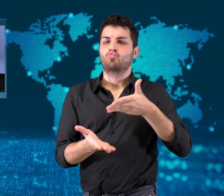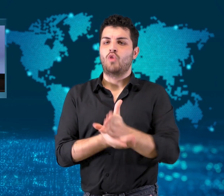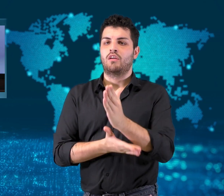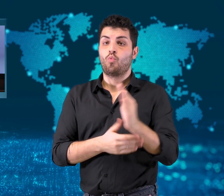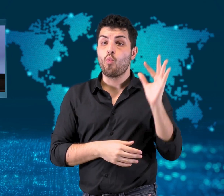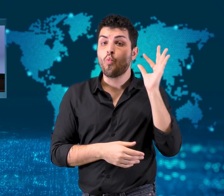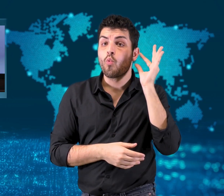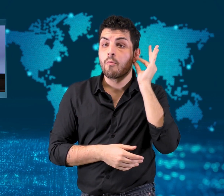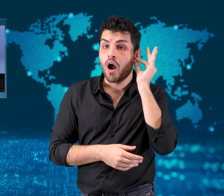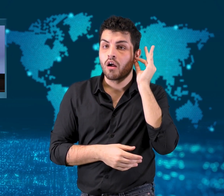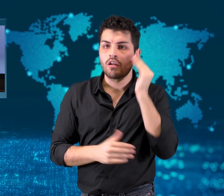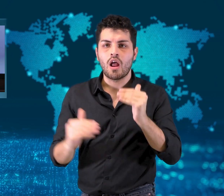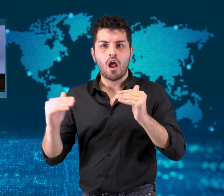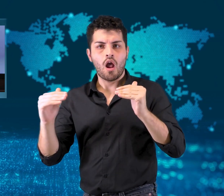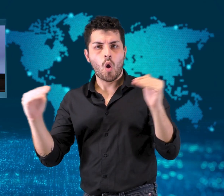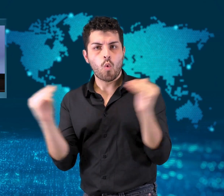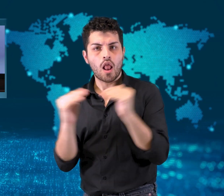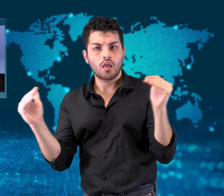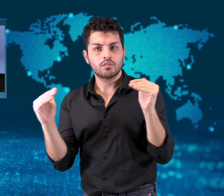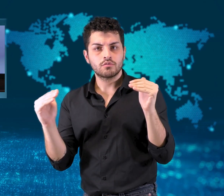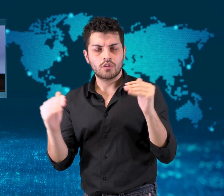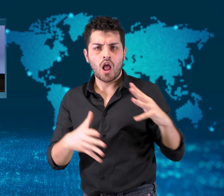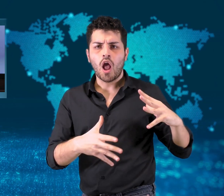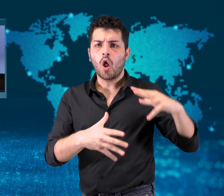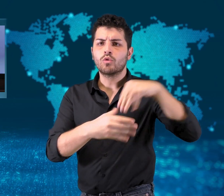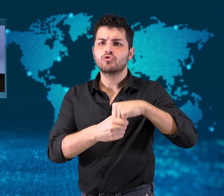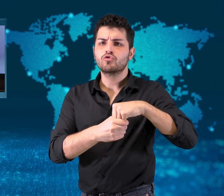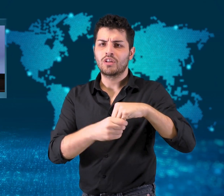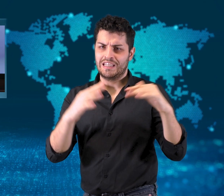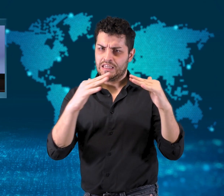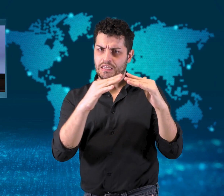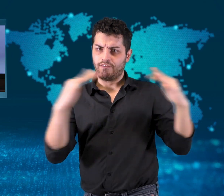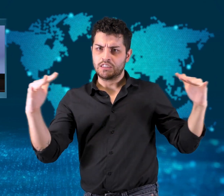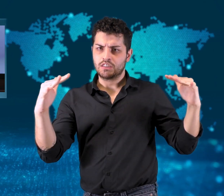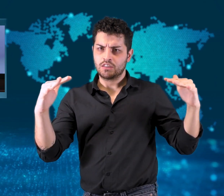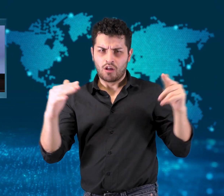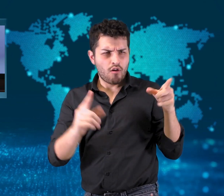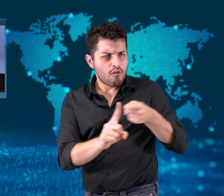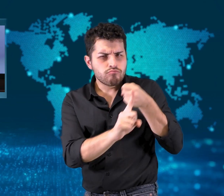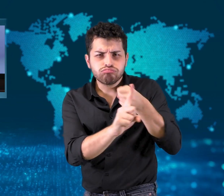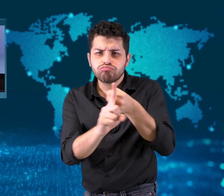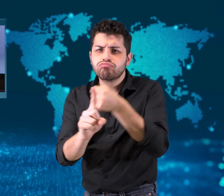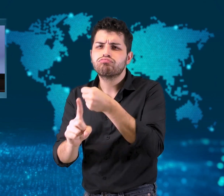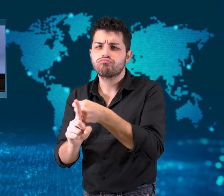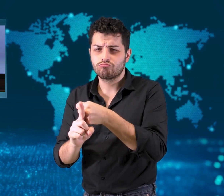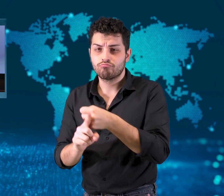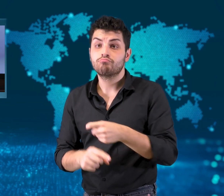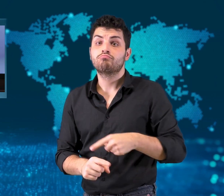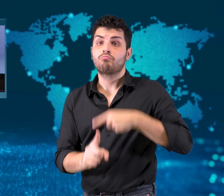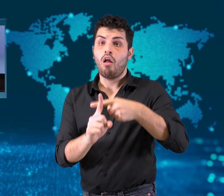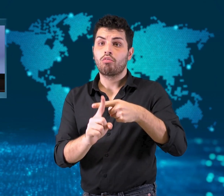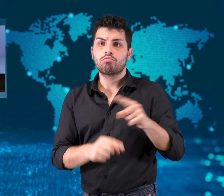for women’s rights, equality, inclusivity,